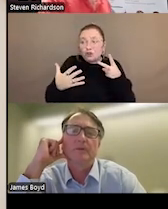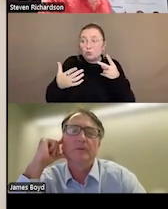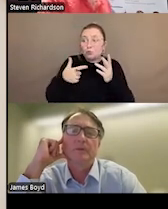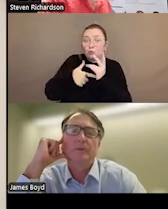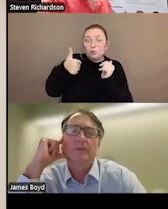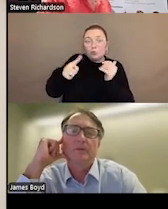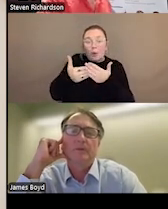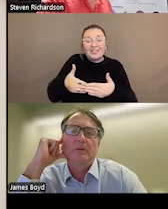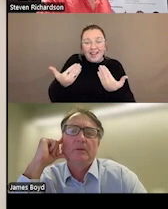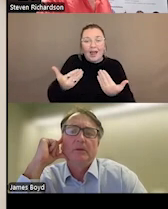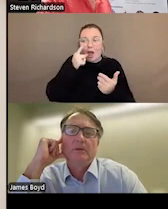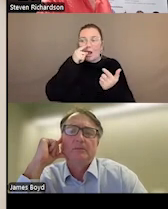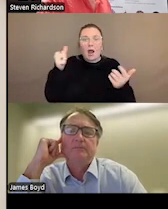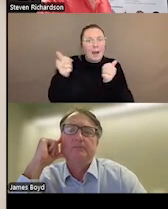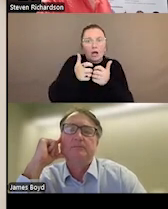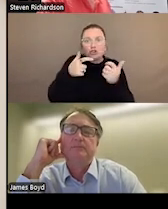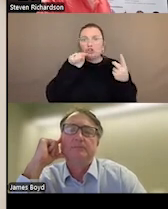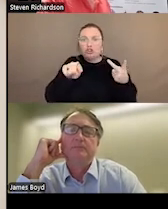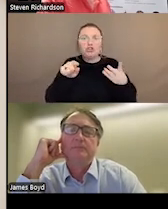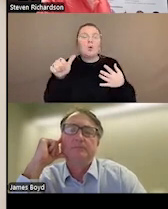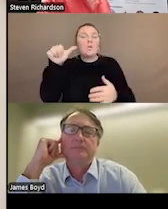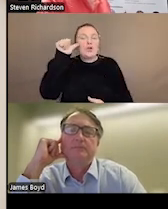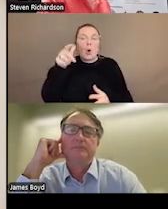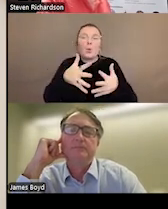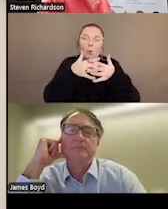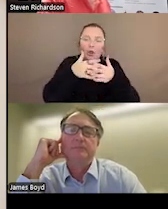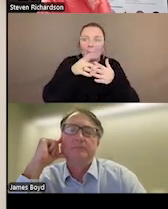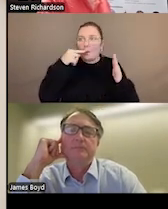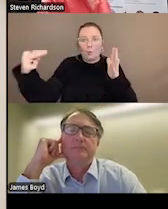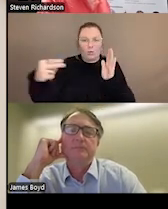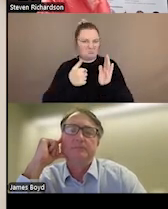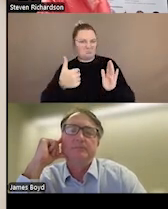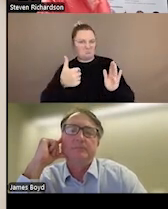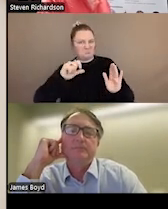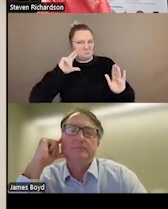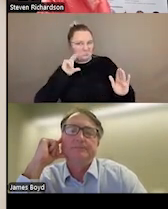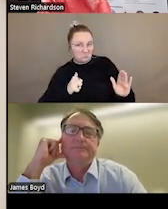be matched, we know that is a pretty useful tool. We know that is a pretty useful tool to